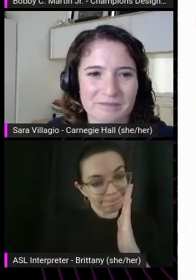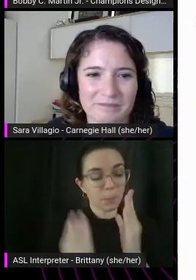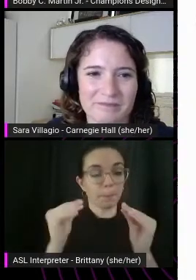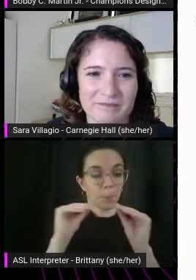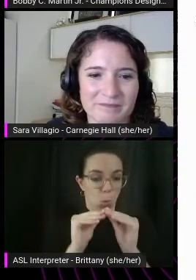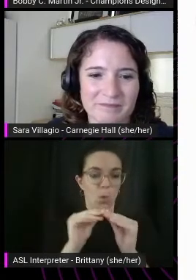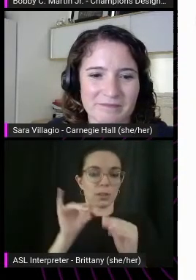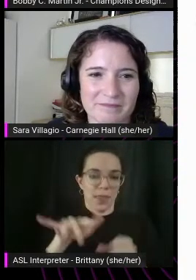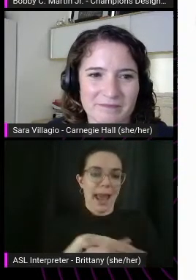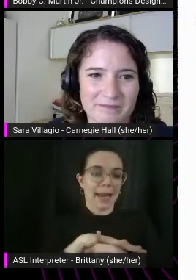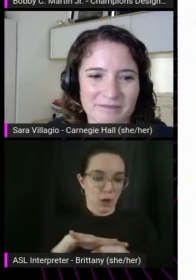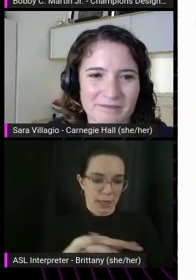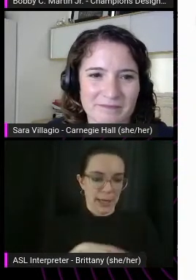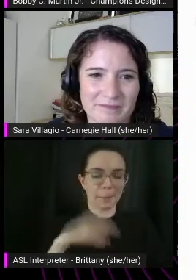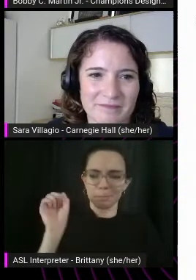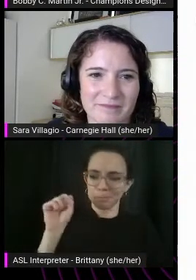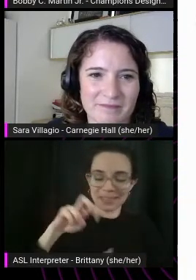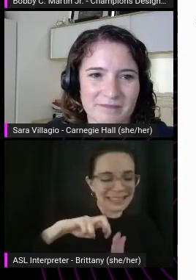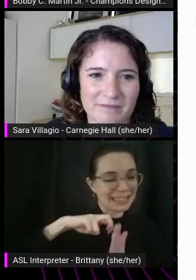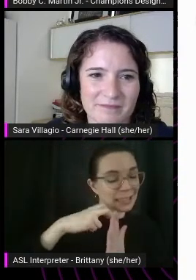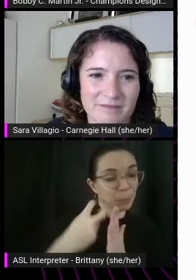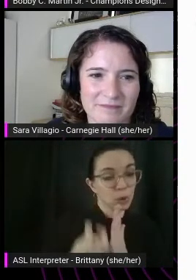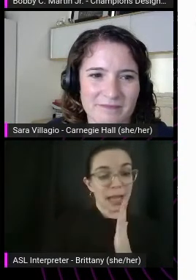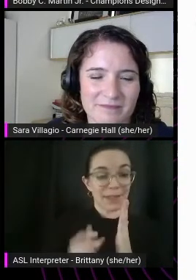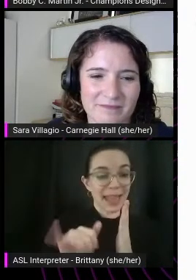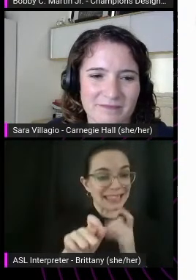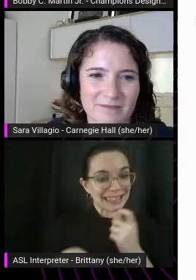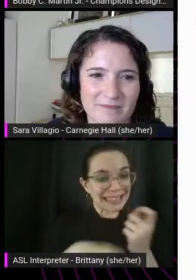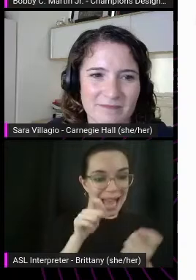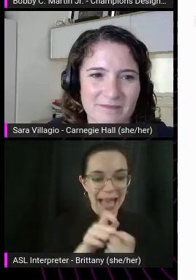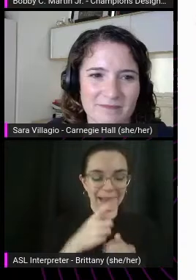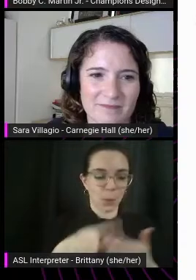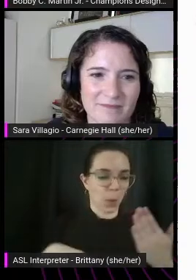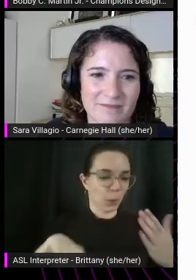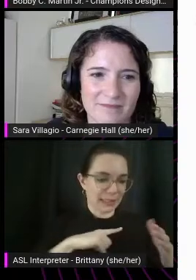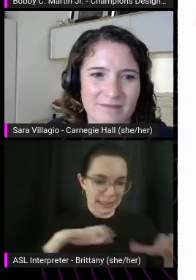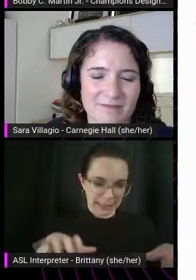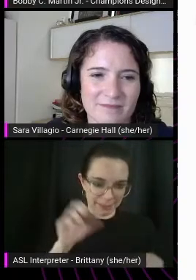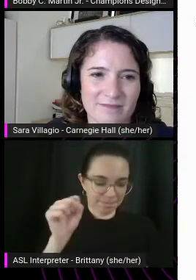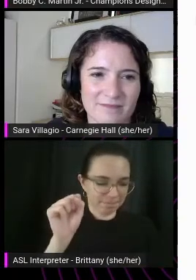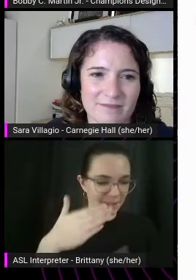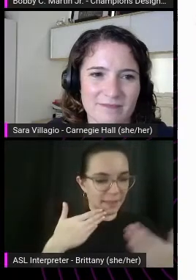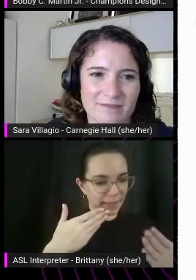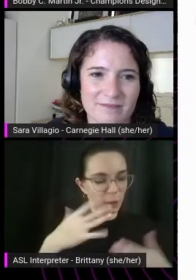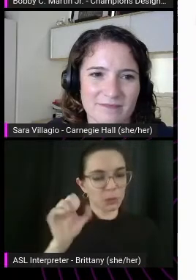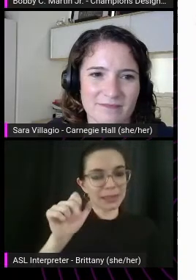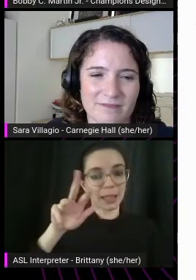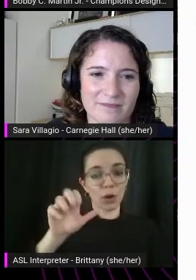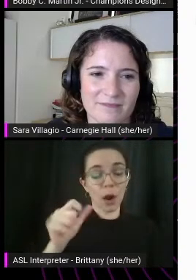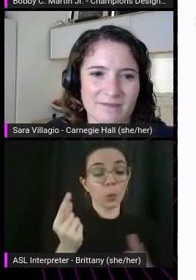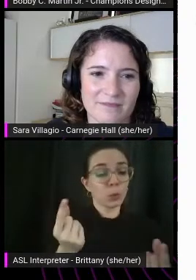And a deeper dive is exactly what we did. Thank you Sara. What we were able to do is go back and ask more questions.